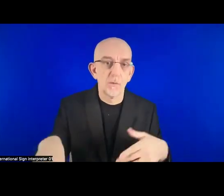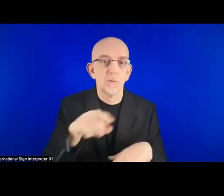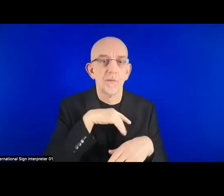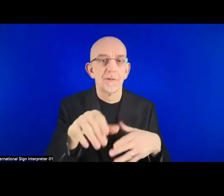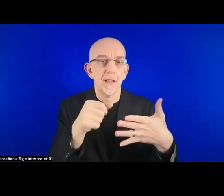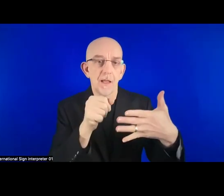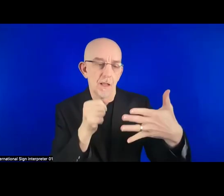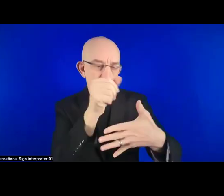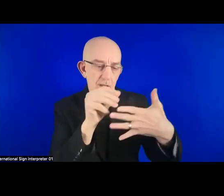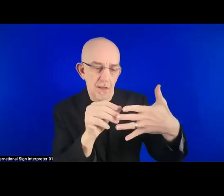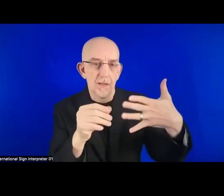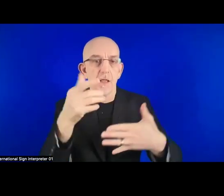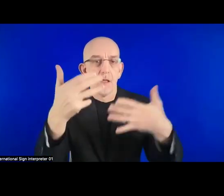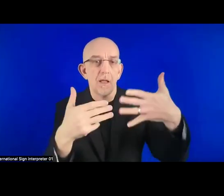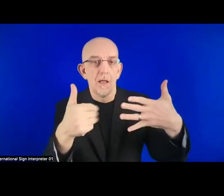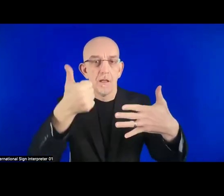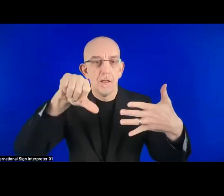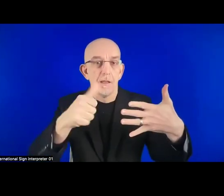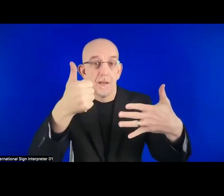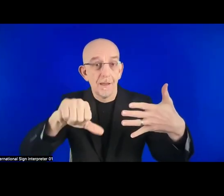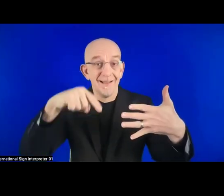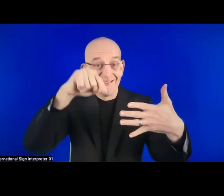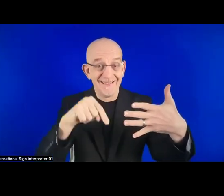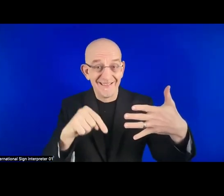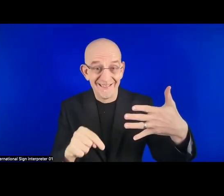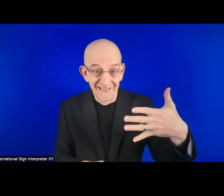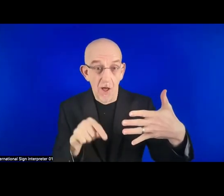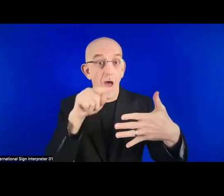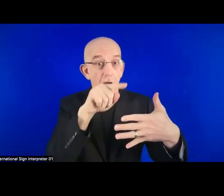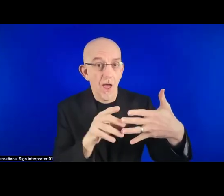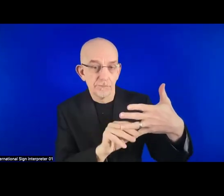and we will add their interview scores to their peer review scores to achieve a